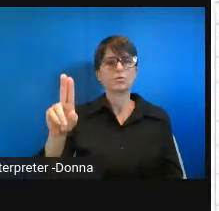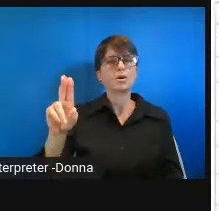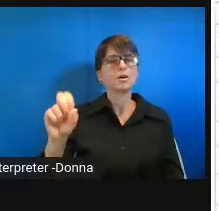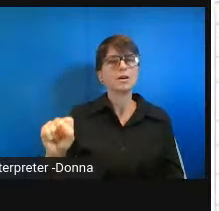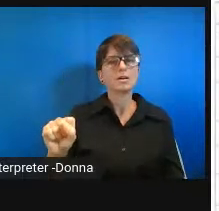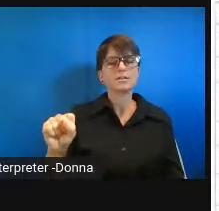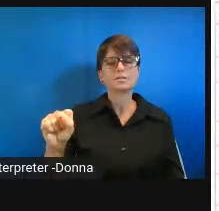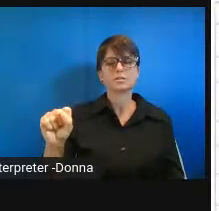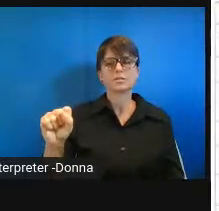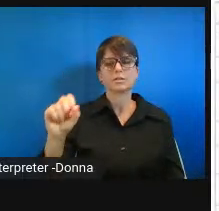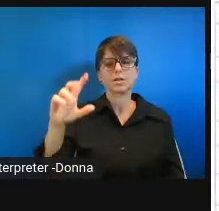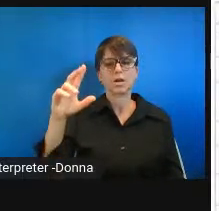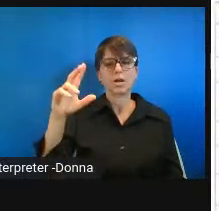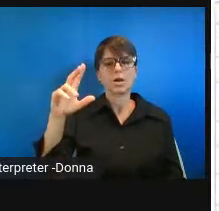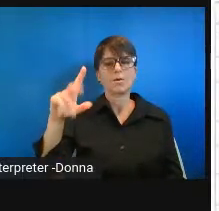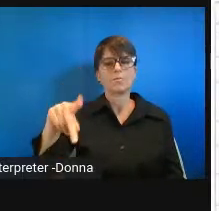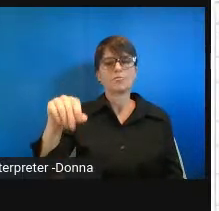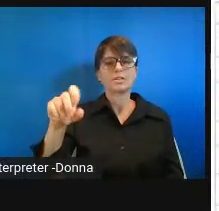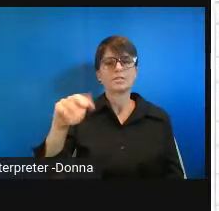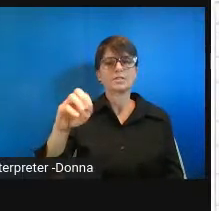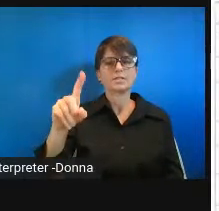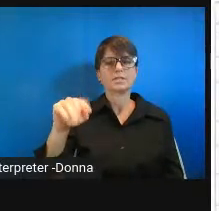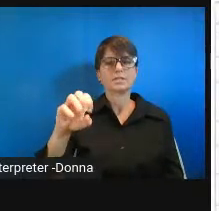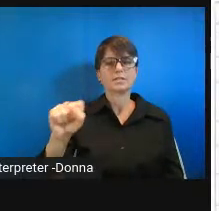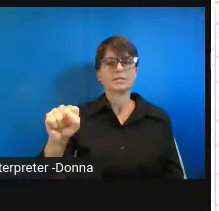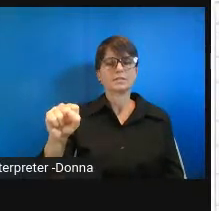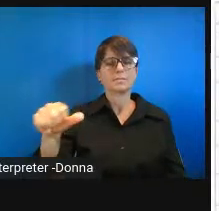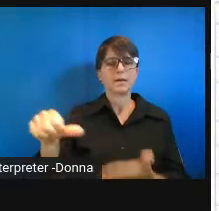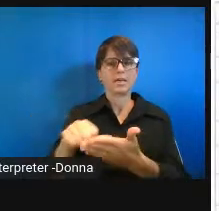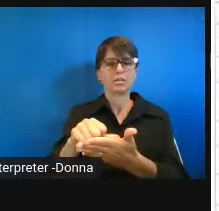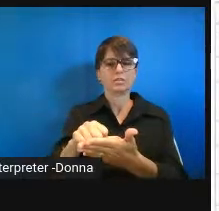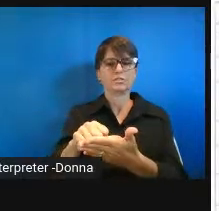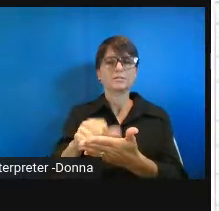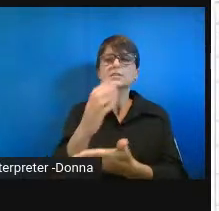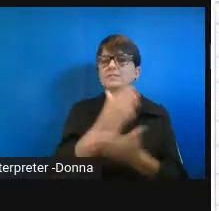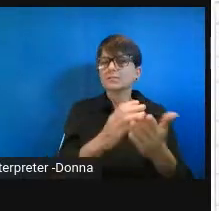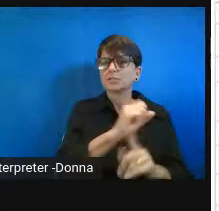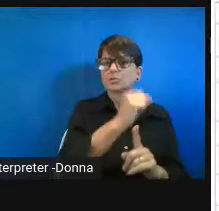Parliament and the US presidents page.